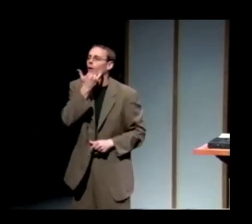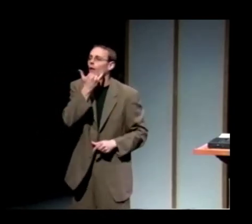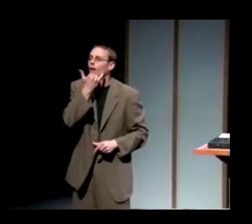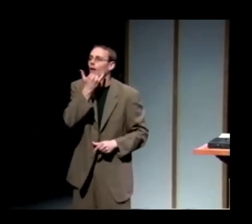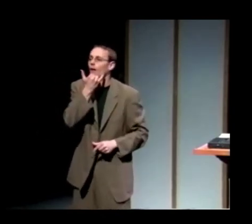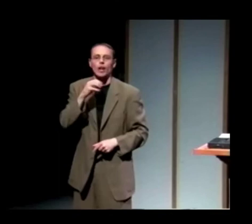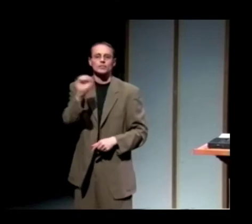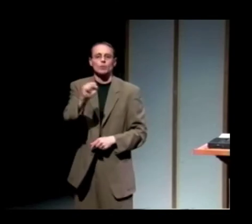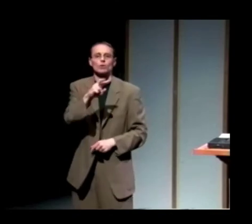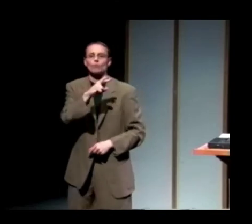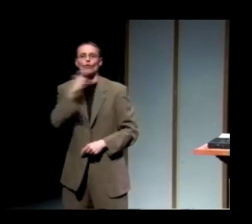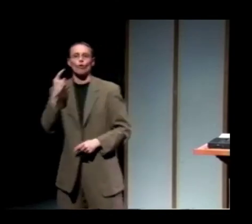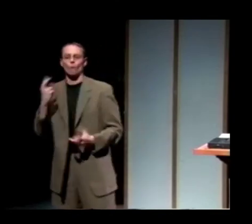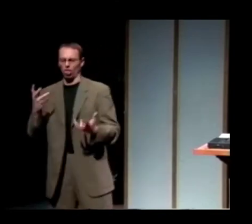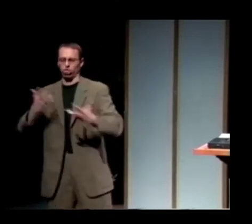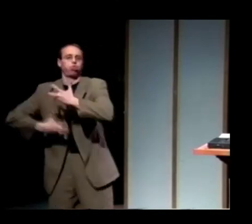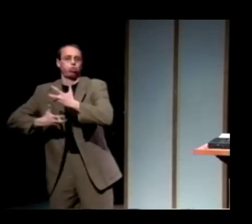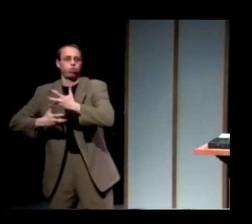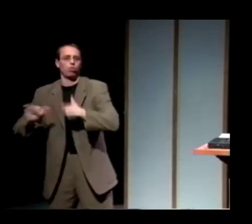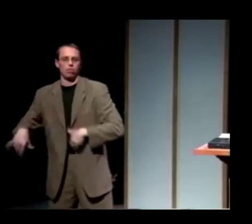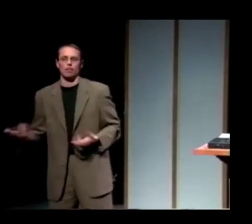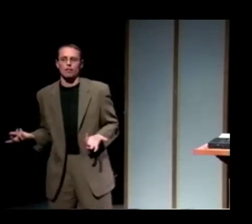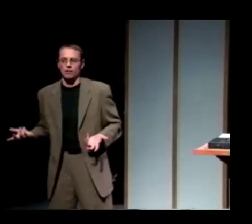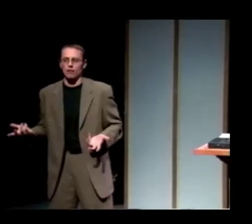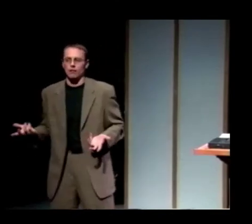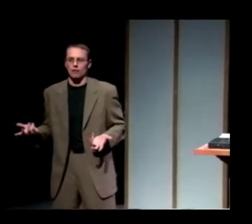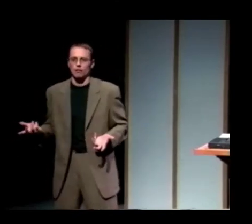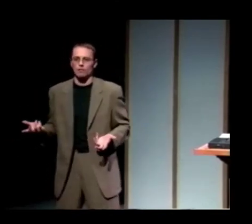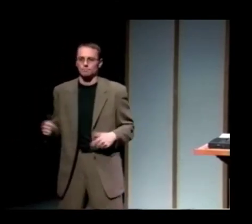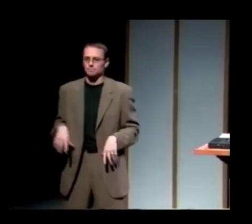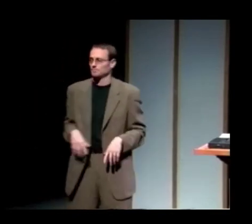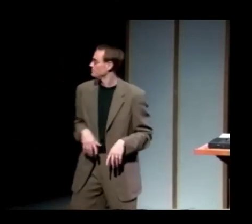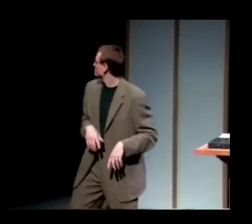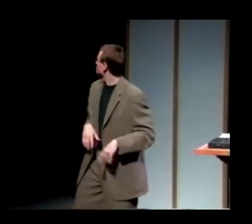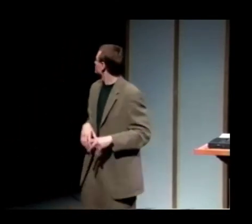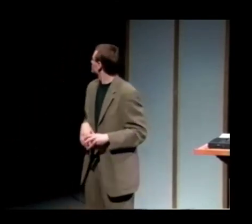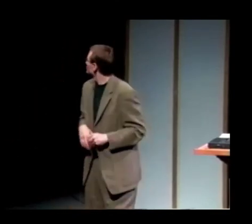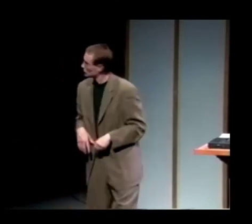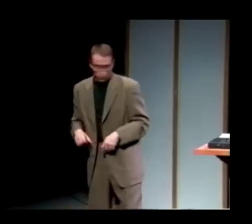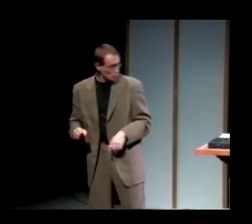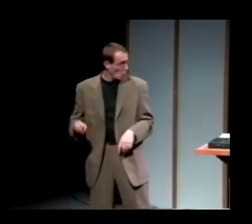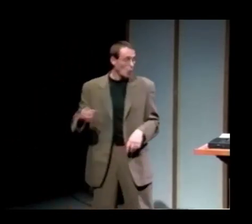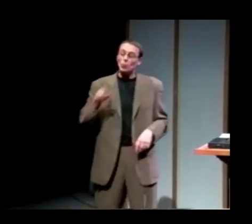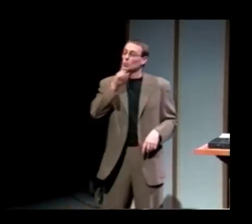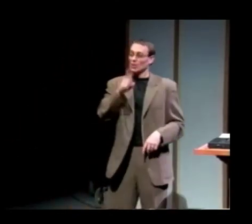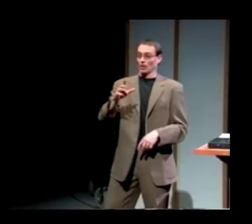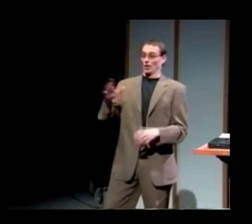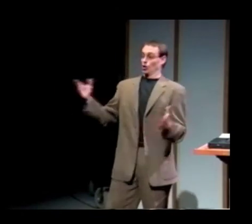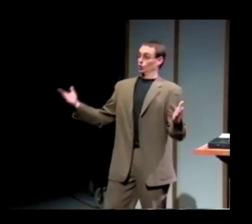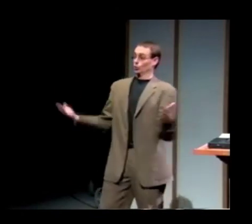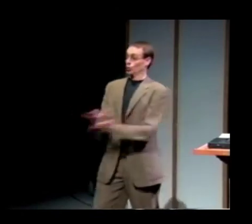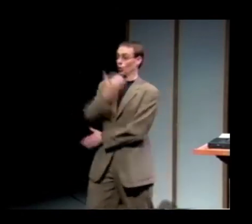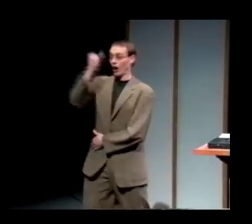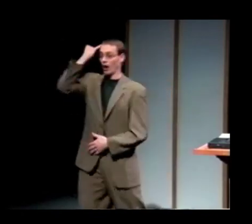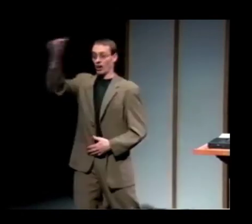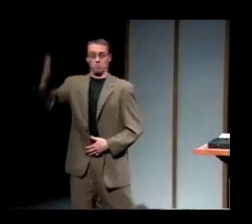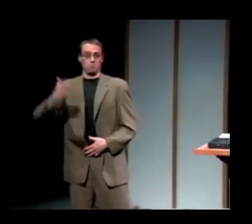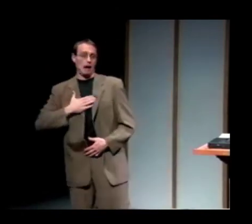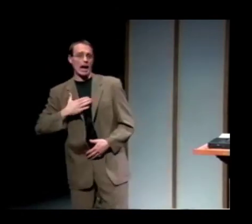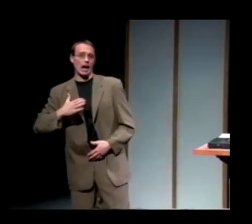WHERE IN ONE SHOT THE GUY'S SMOKING WITH HIS RIGHT HAND, AND THE NEXT SHOT HE HAS THE CIGARETTE IN HIS LEFT HAND. WELL, IT'S A CONTINUITY ERROR. IT'S A SEQUENCING ERROR.